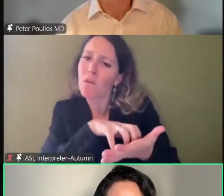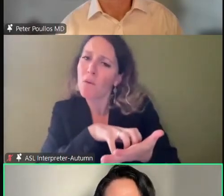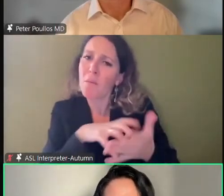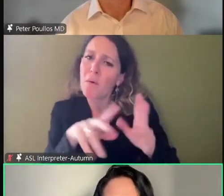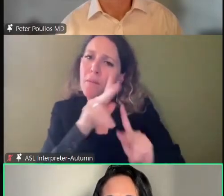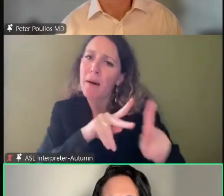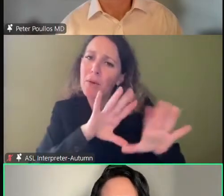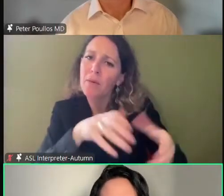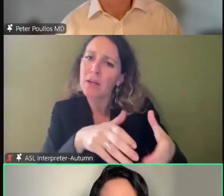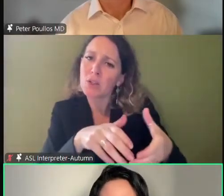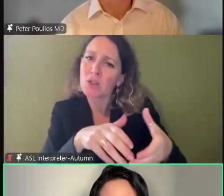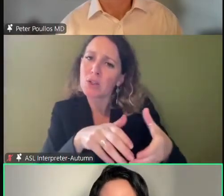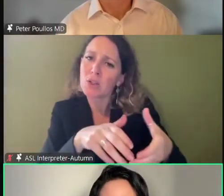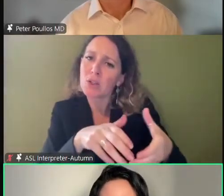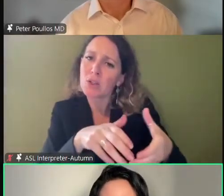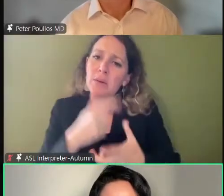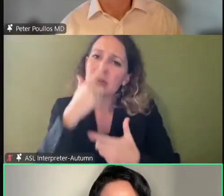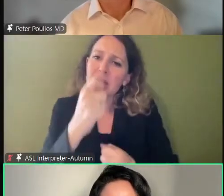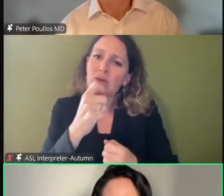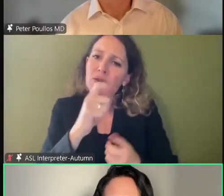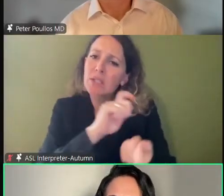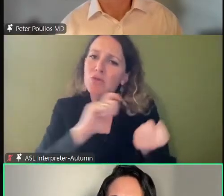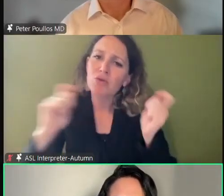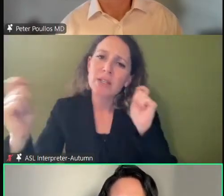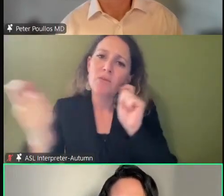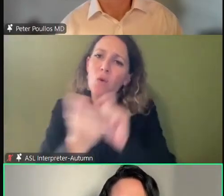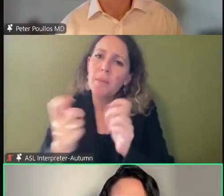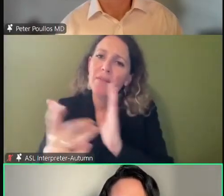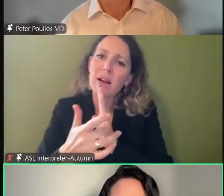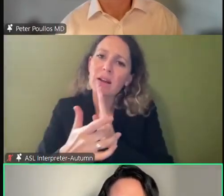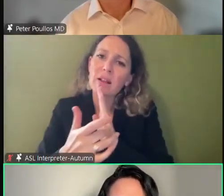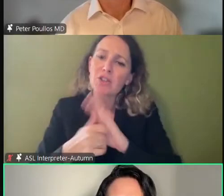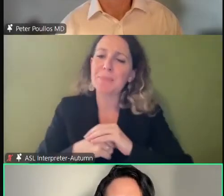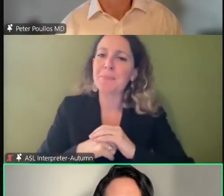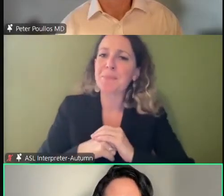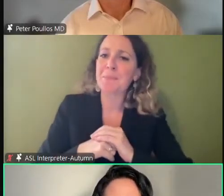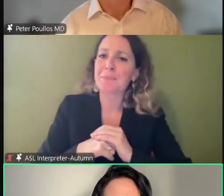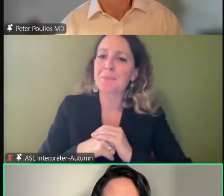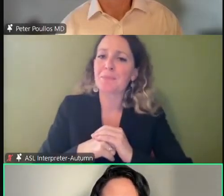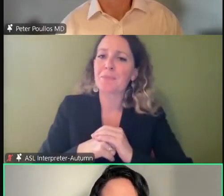and I was very interested in transformative technology, and we began to do, teaching